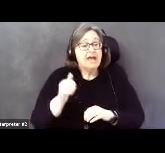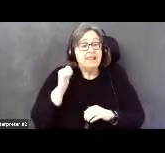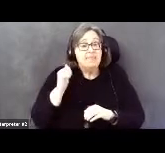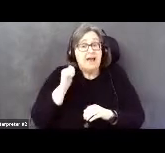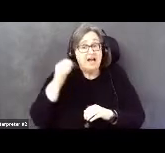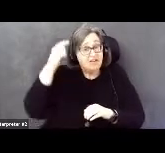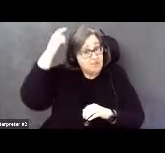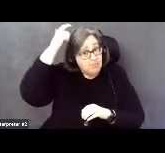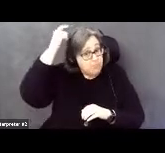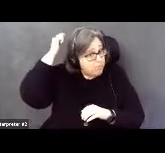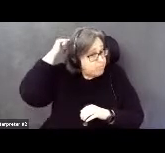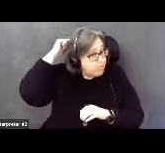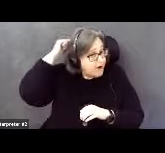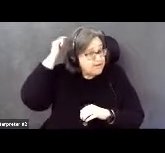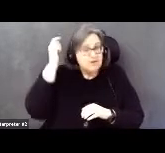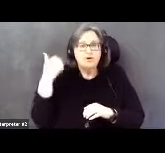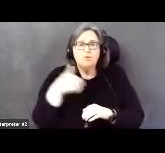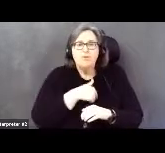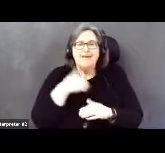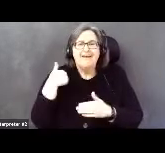we have centers that manage vision